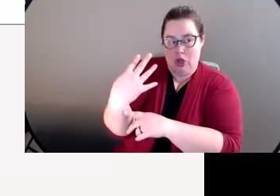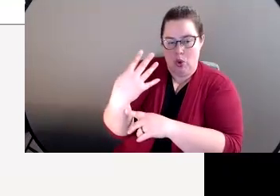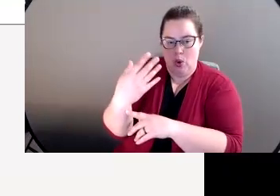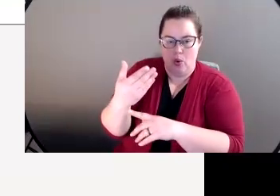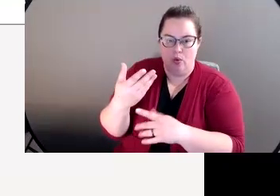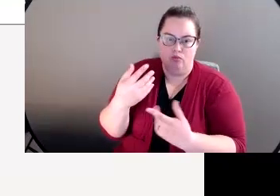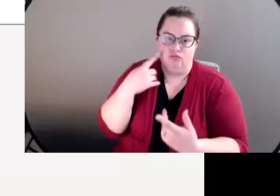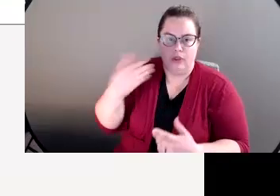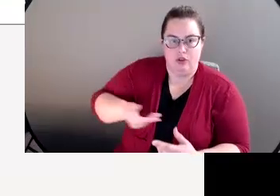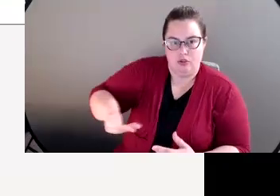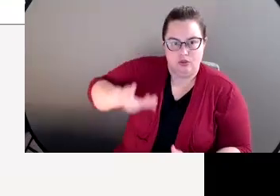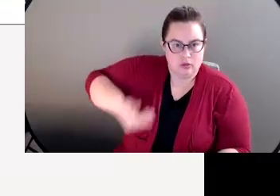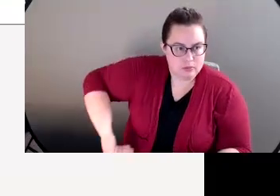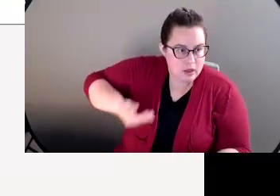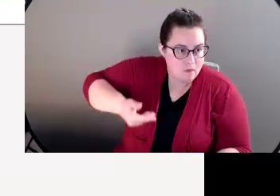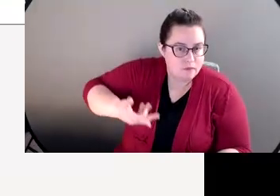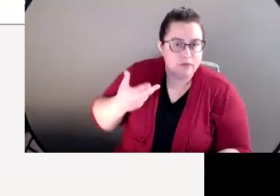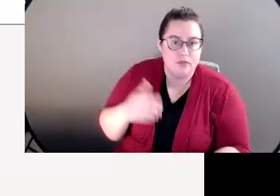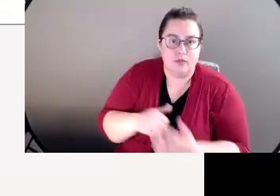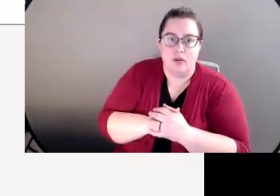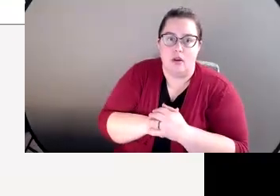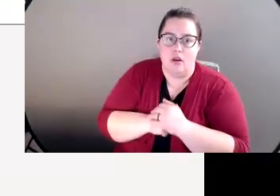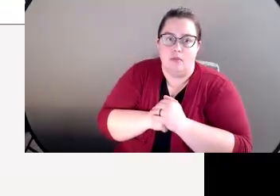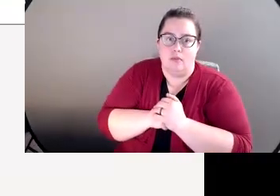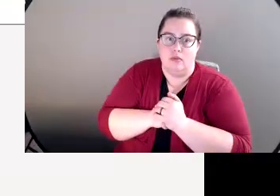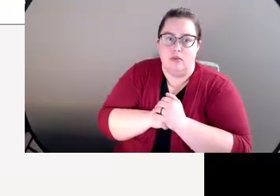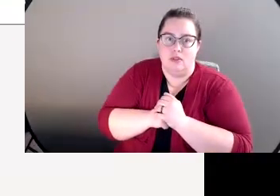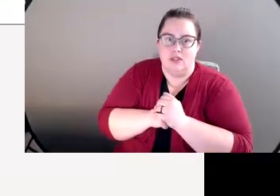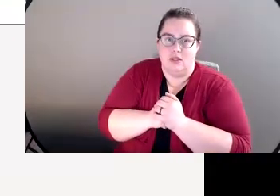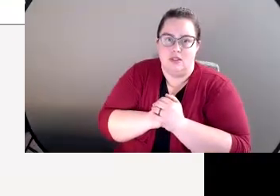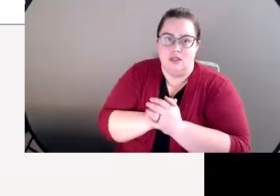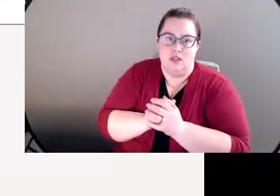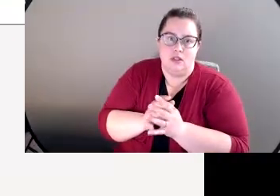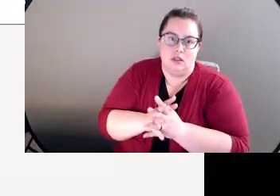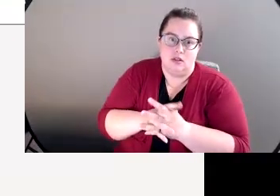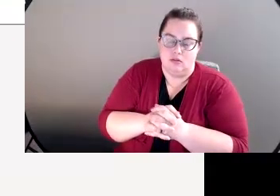Again, on the enrollment fraud page, you can find more information